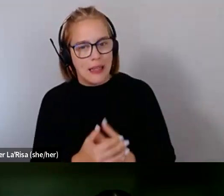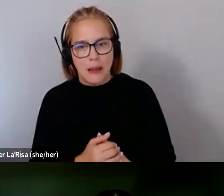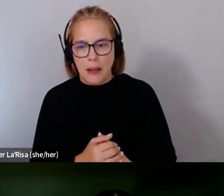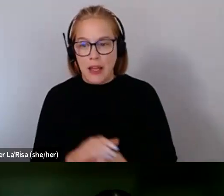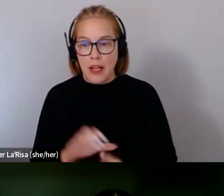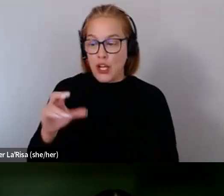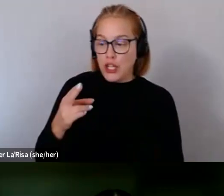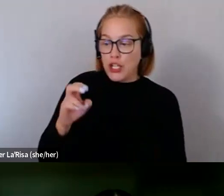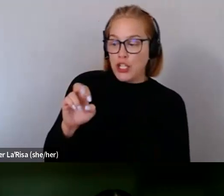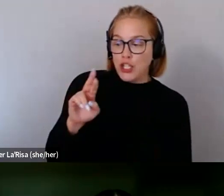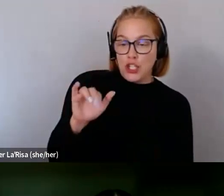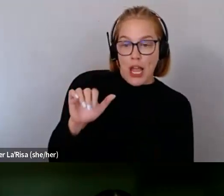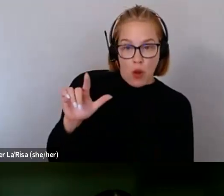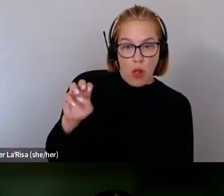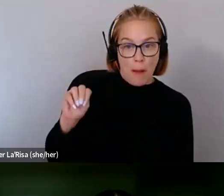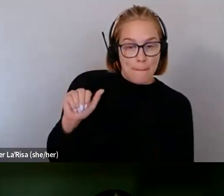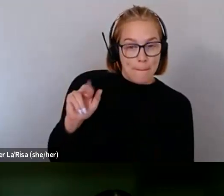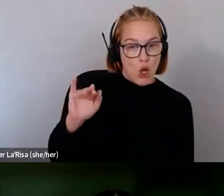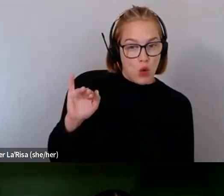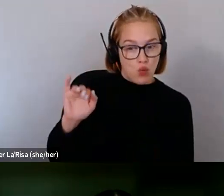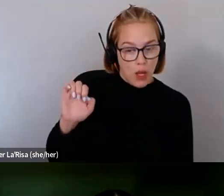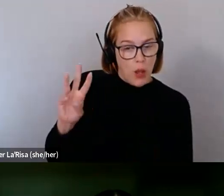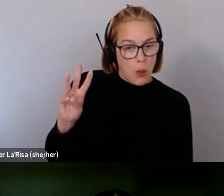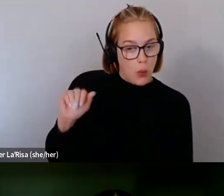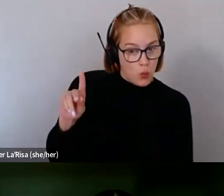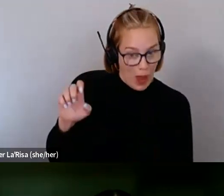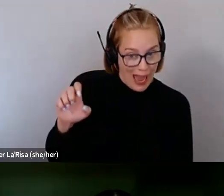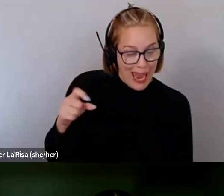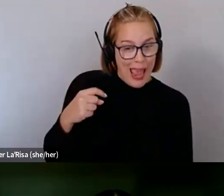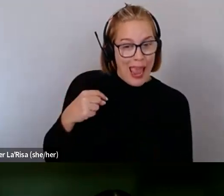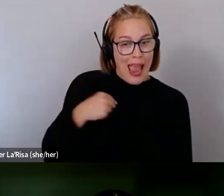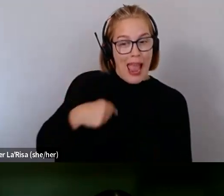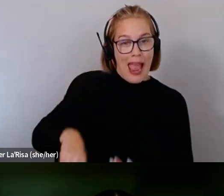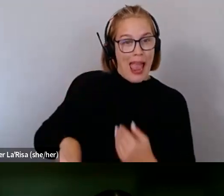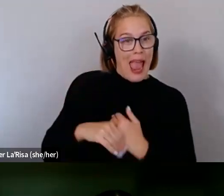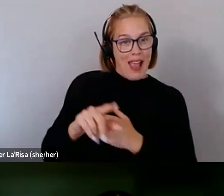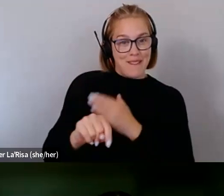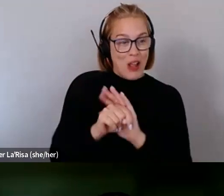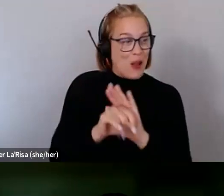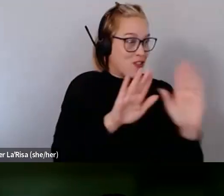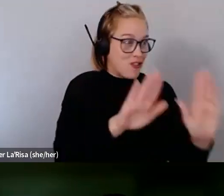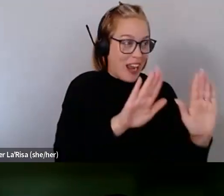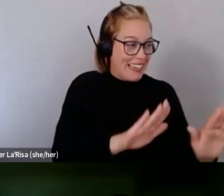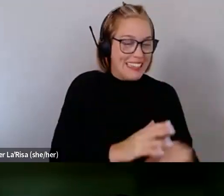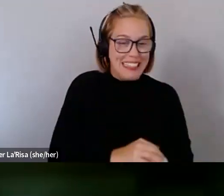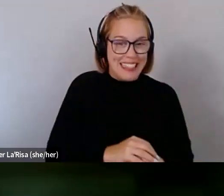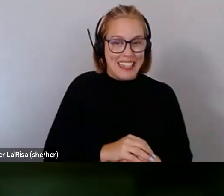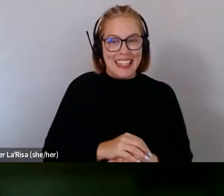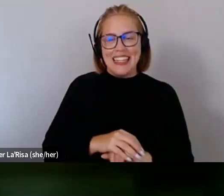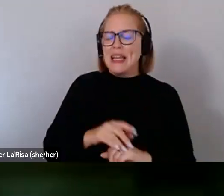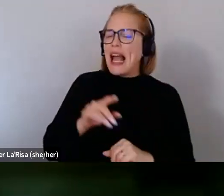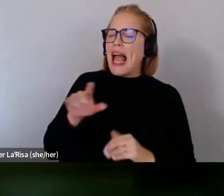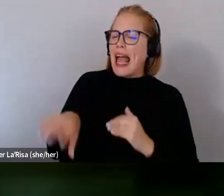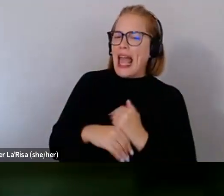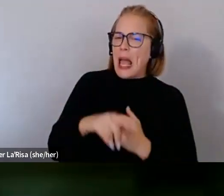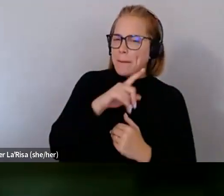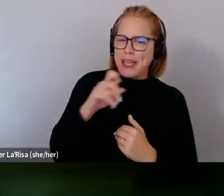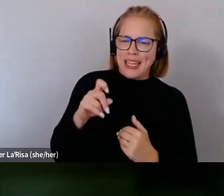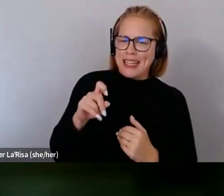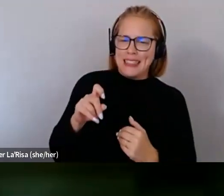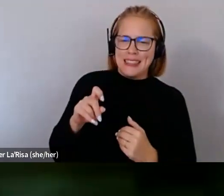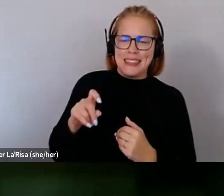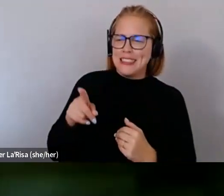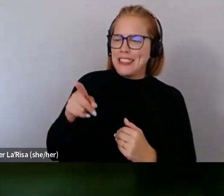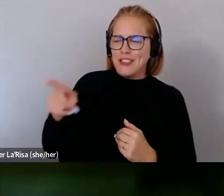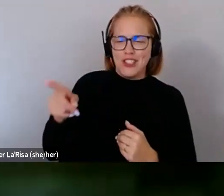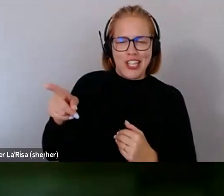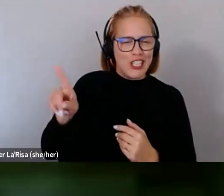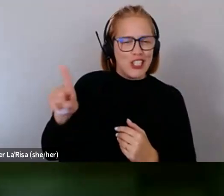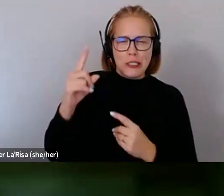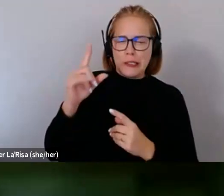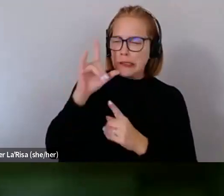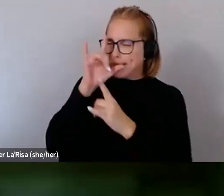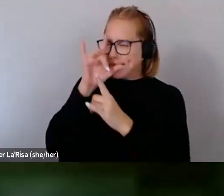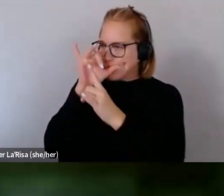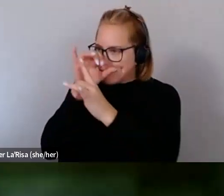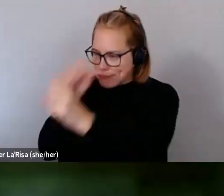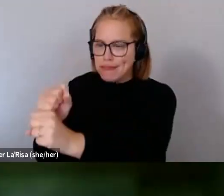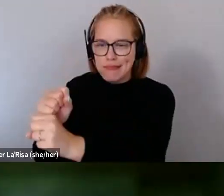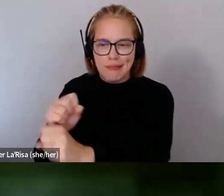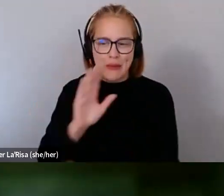I will throw that in